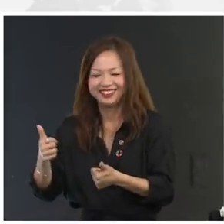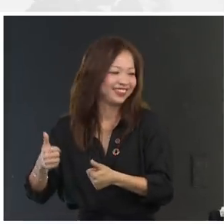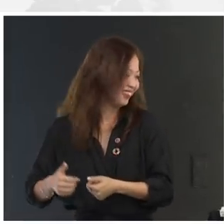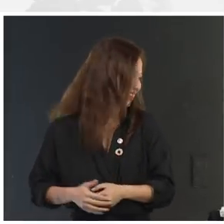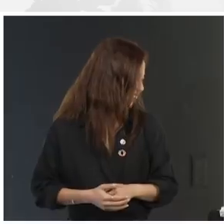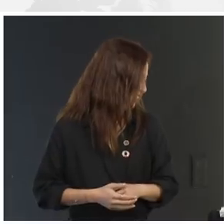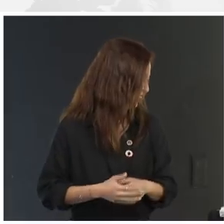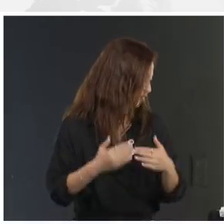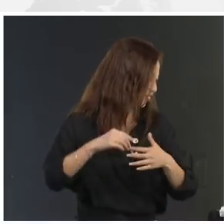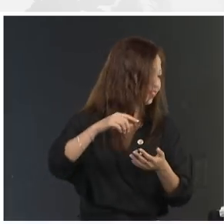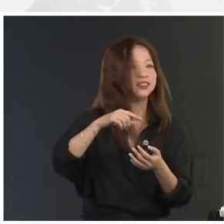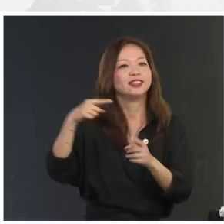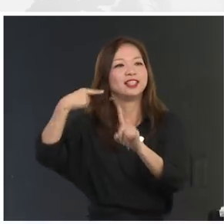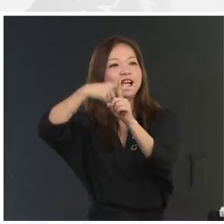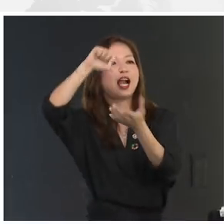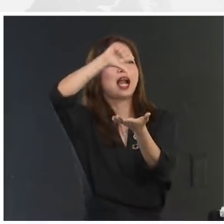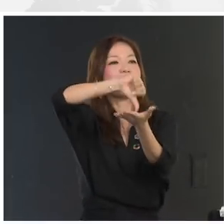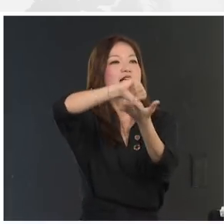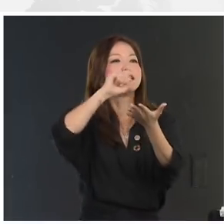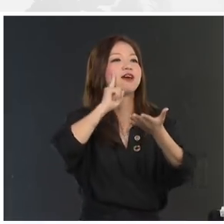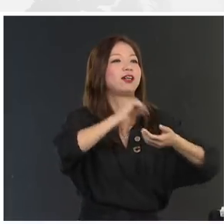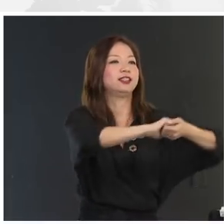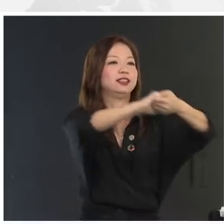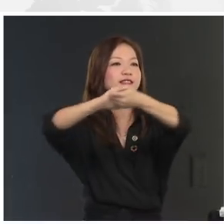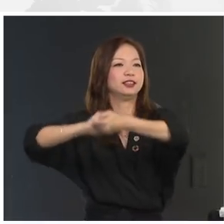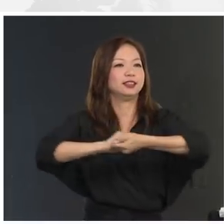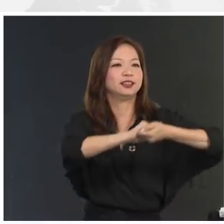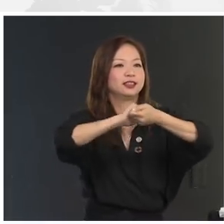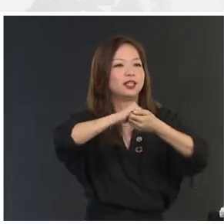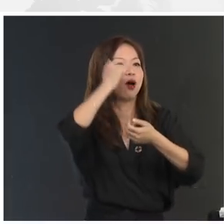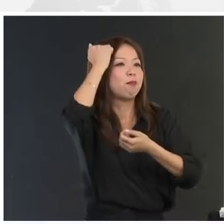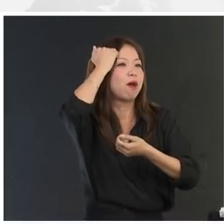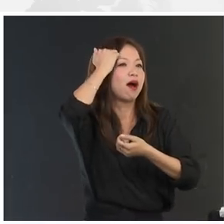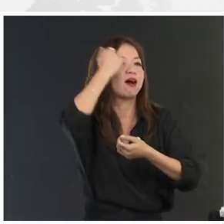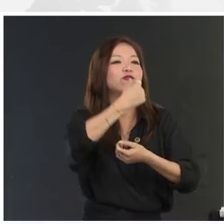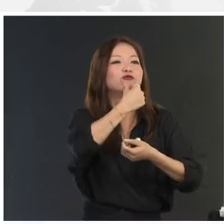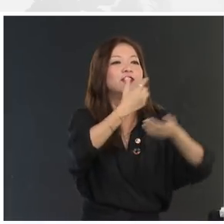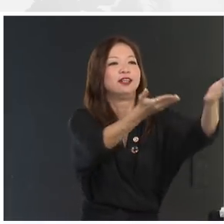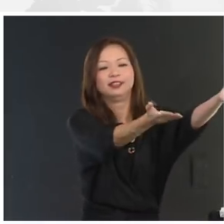Next we have representatives from embassies in Japan and Deaf